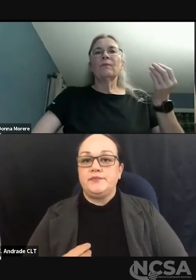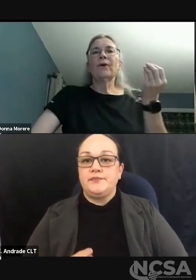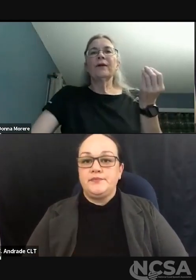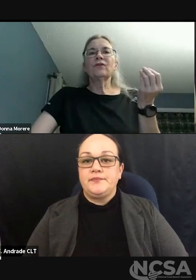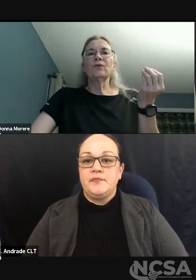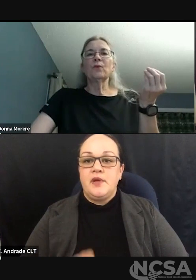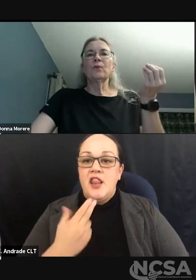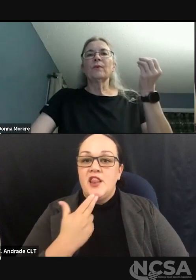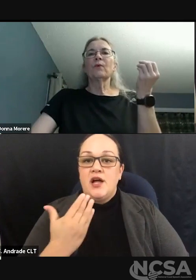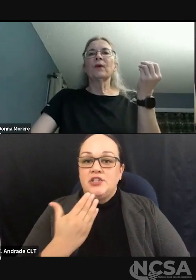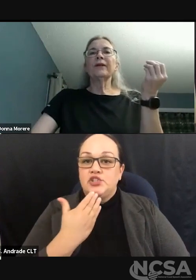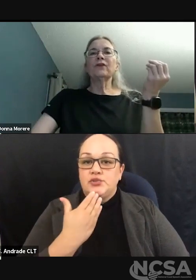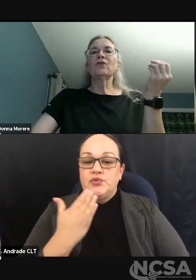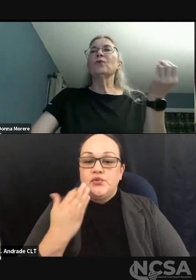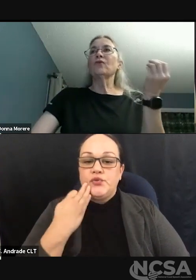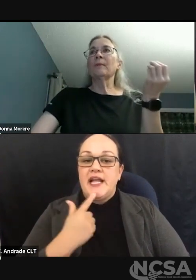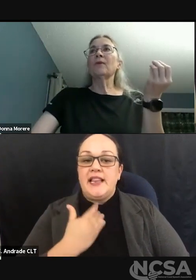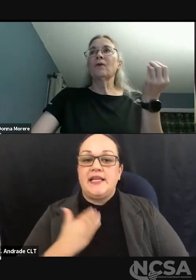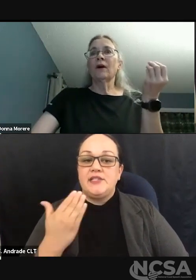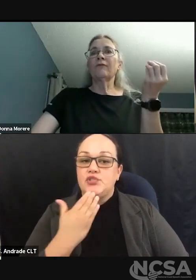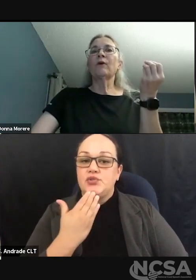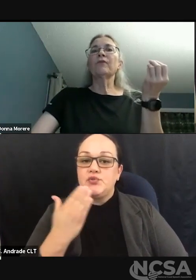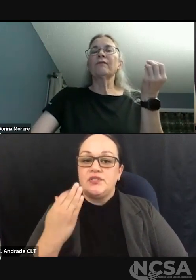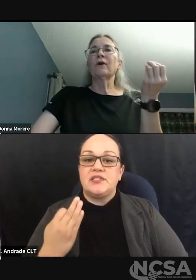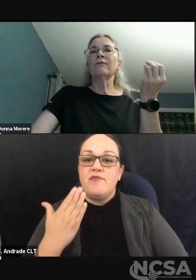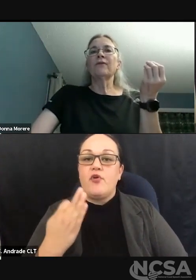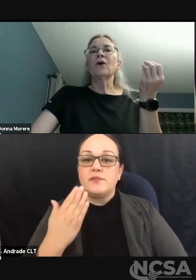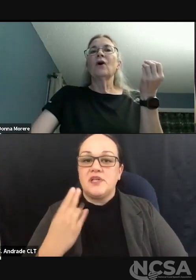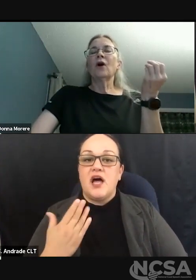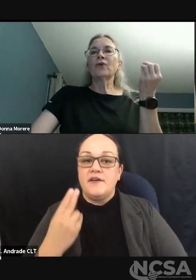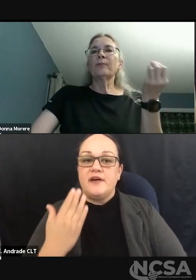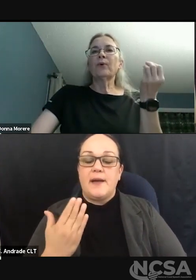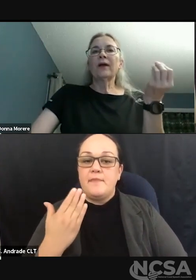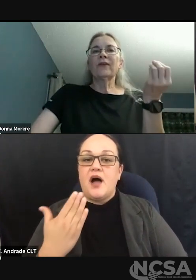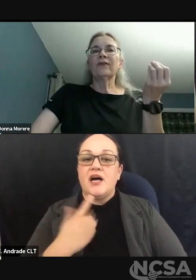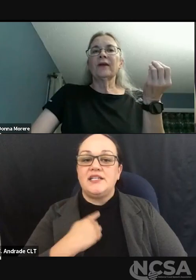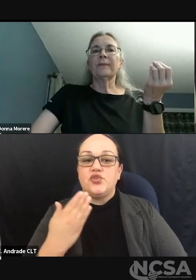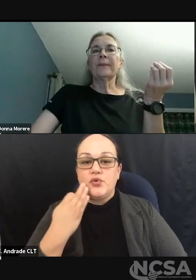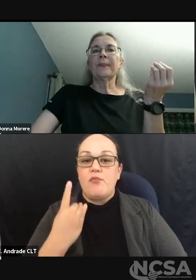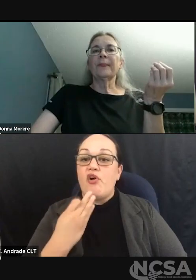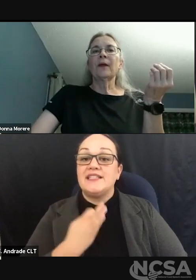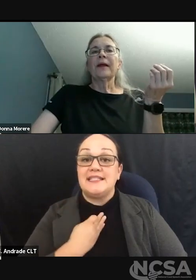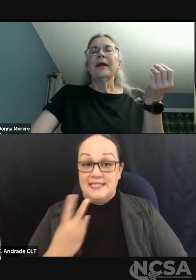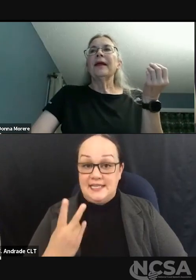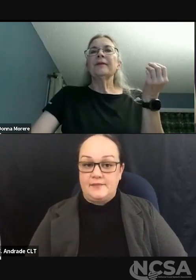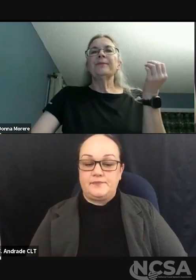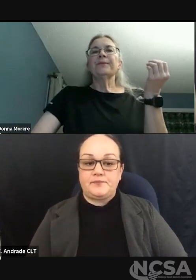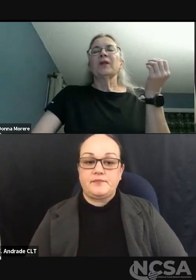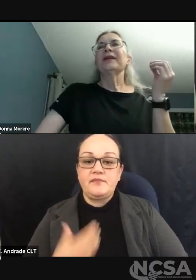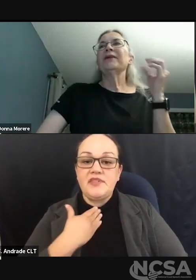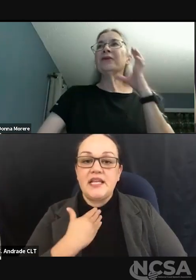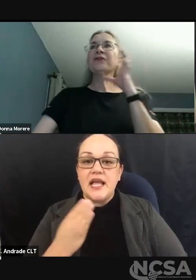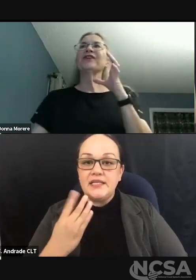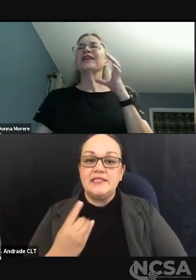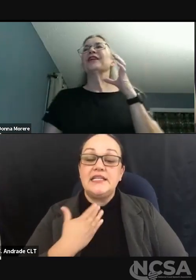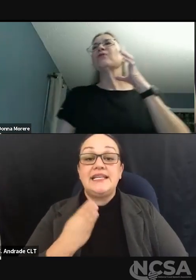though to relate to some forms of auditory processing. And interestingly,